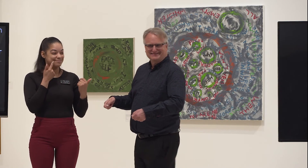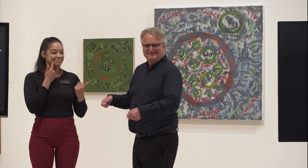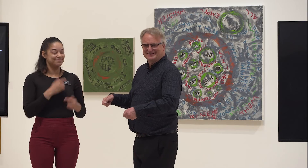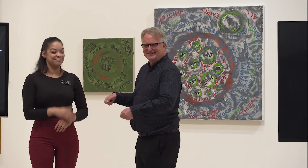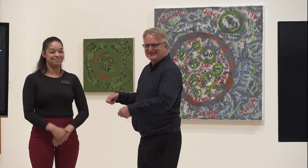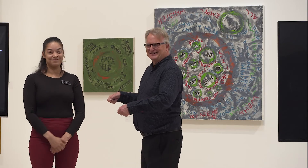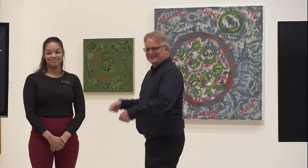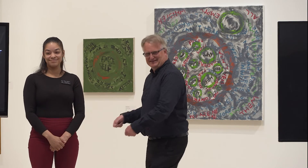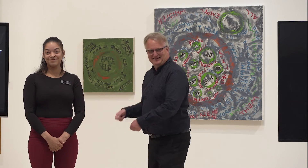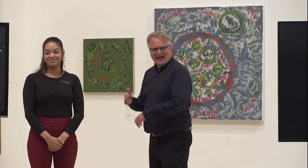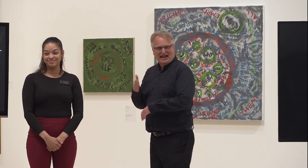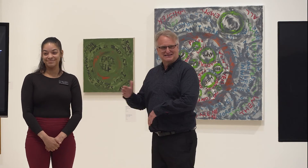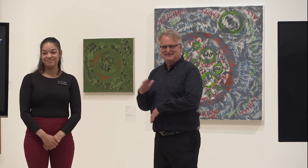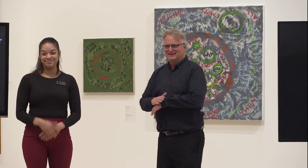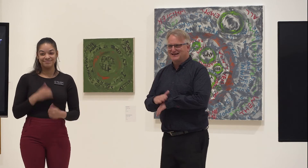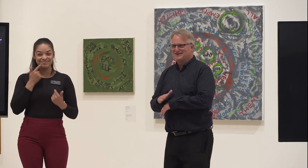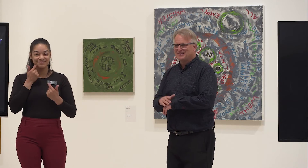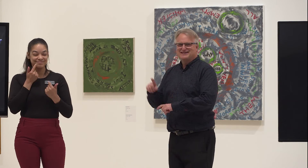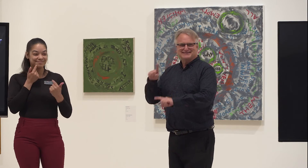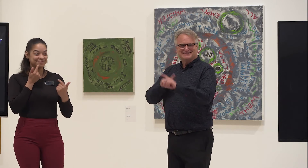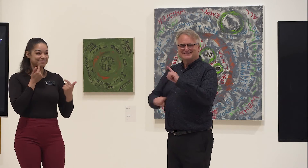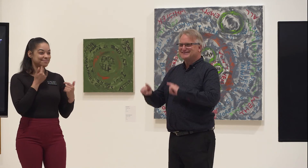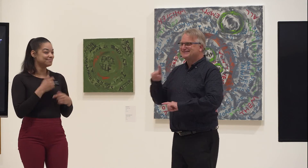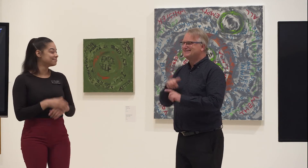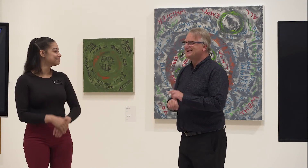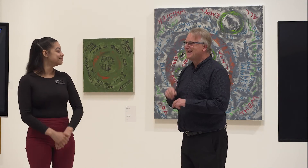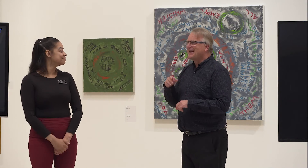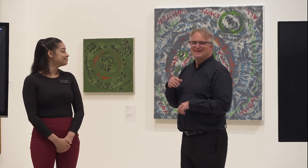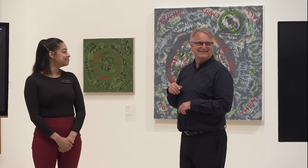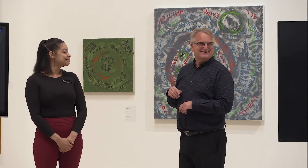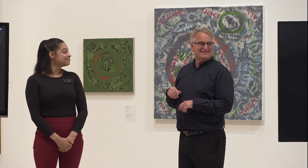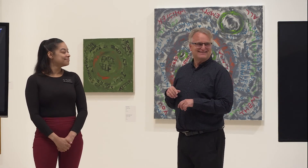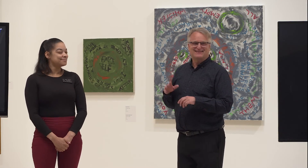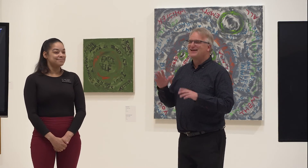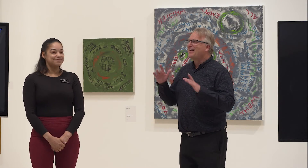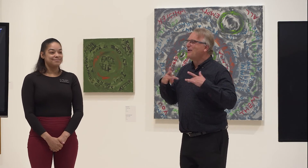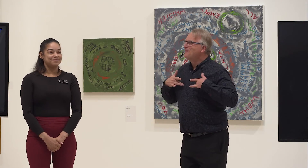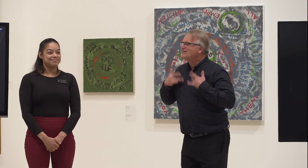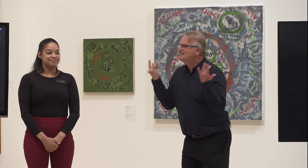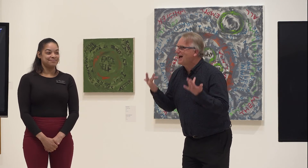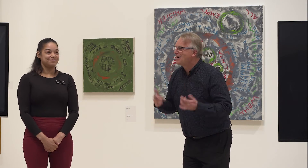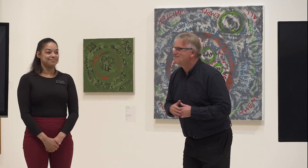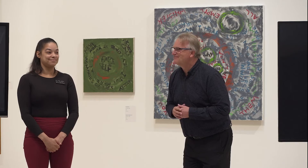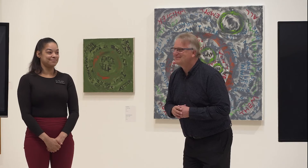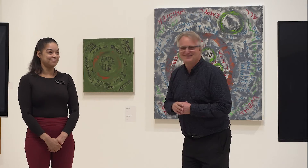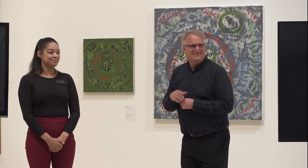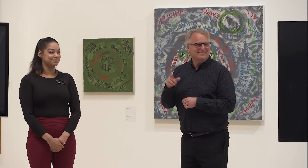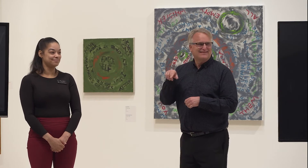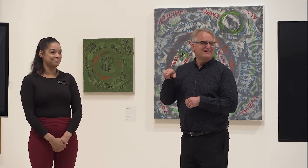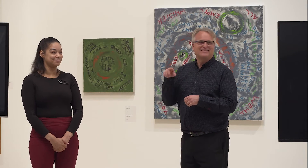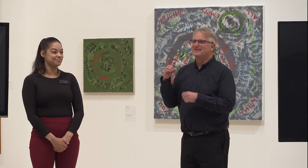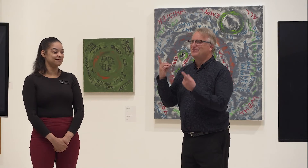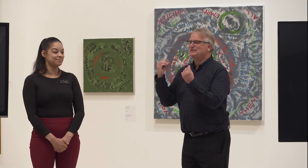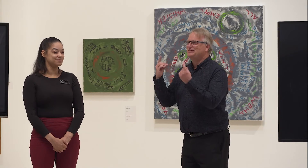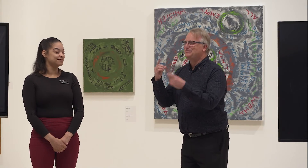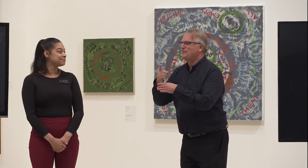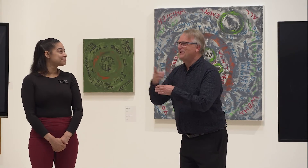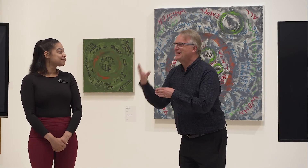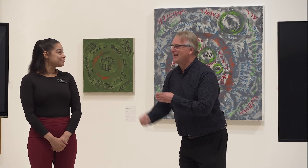You know, they end up at a table by themselves with another hearing peer. You know, they're trying to have a conversation,